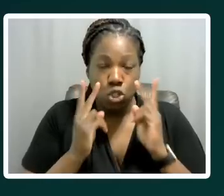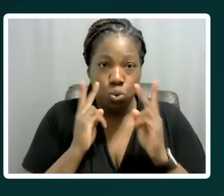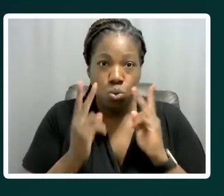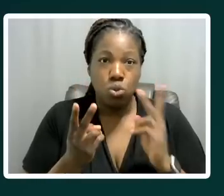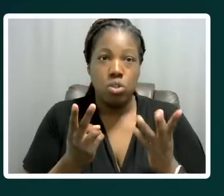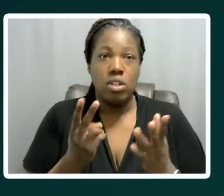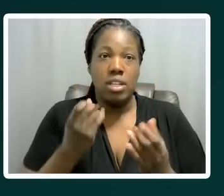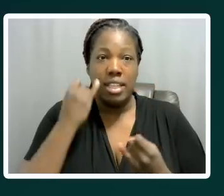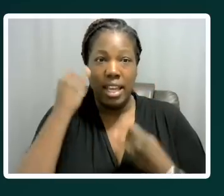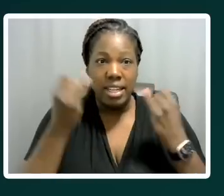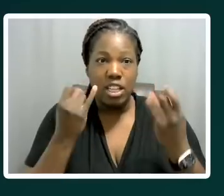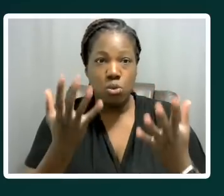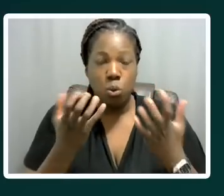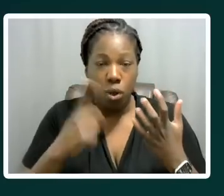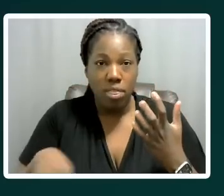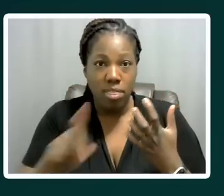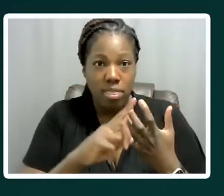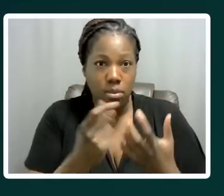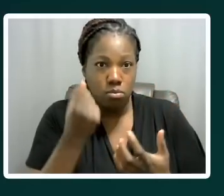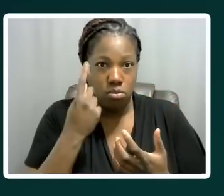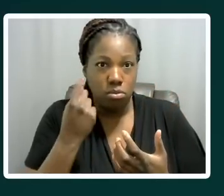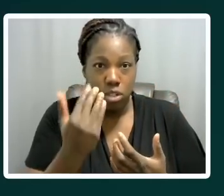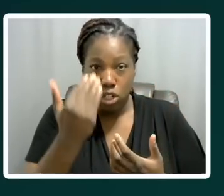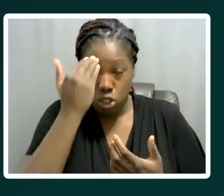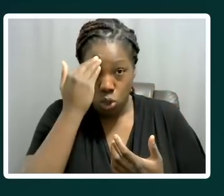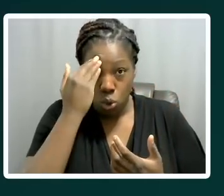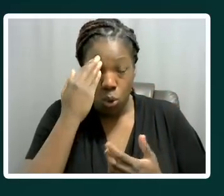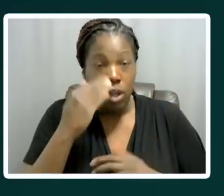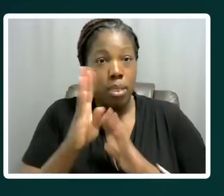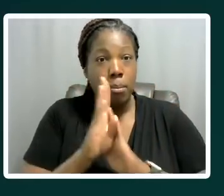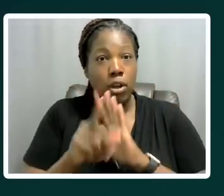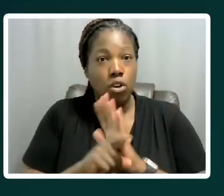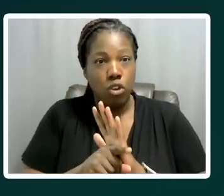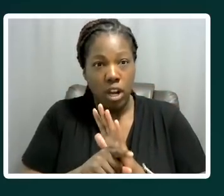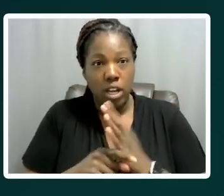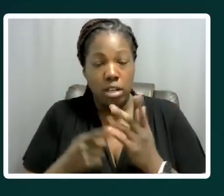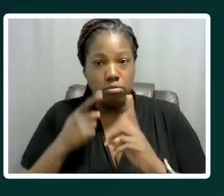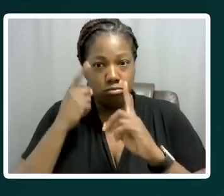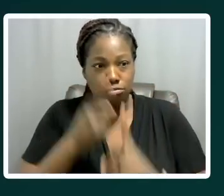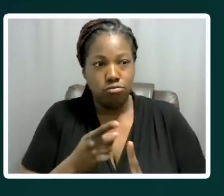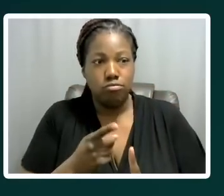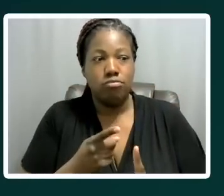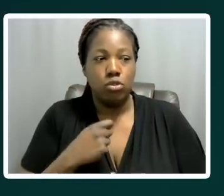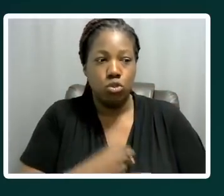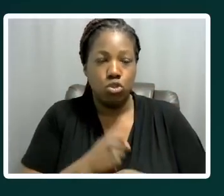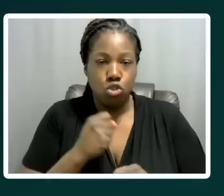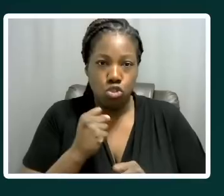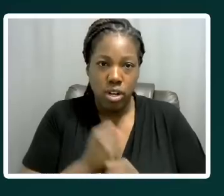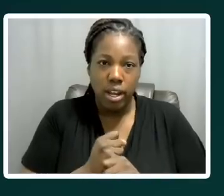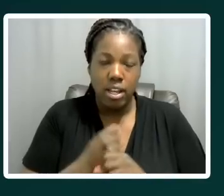want them to know. In the back end, it ends up just boiling down to creative use of math. For